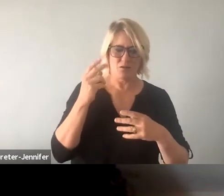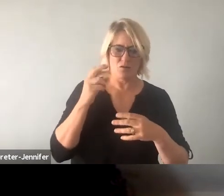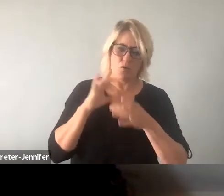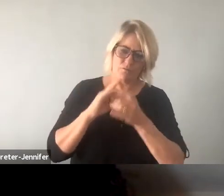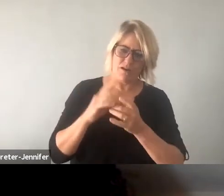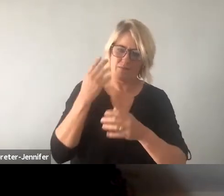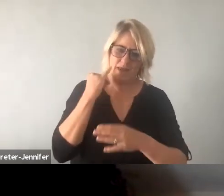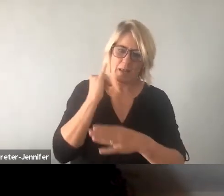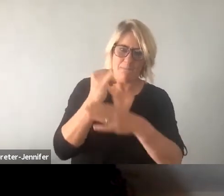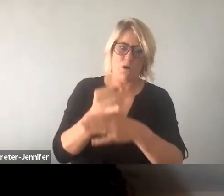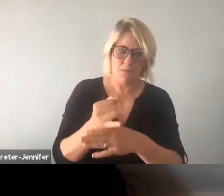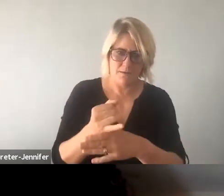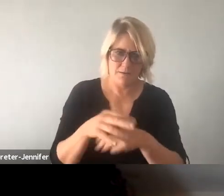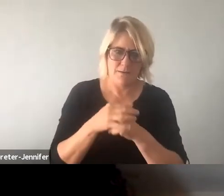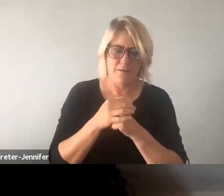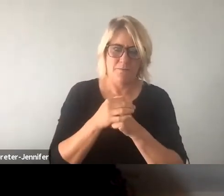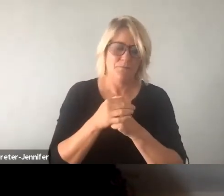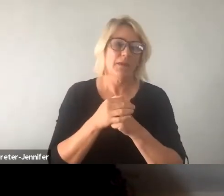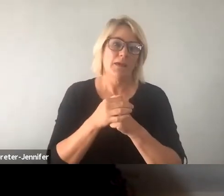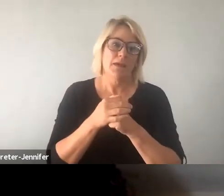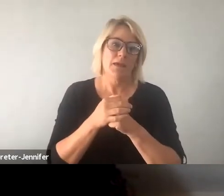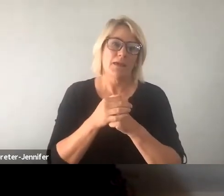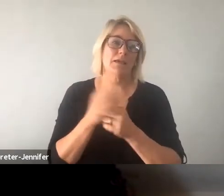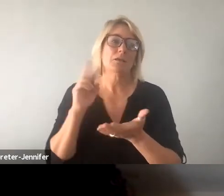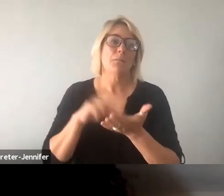Having a record of such an impairment